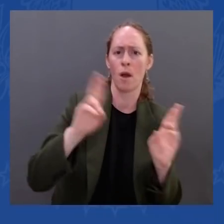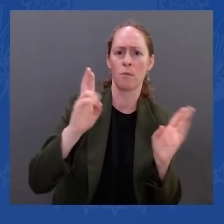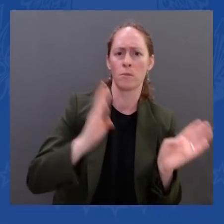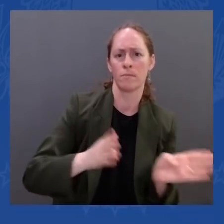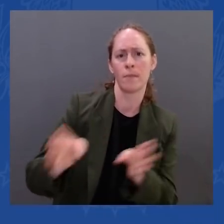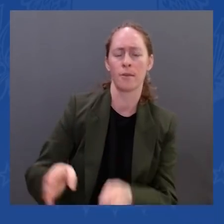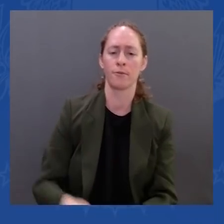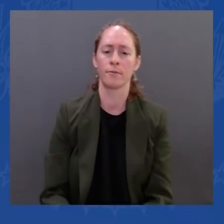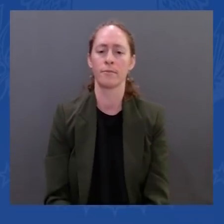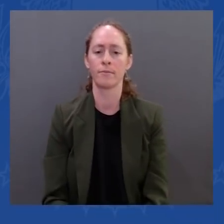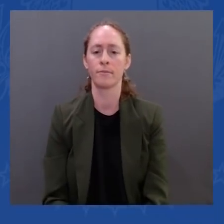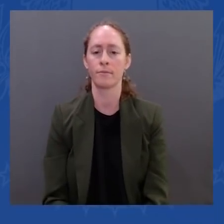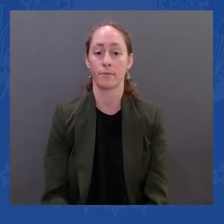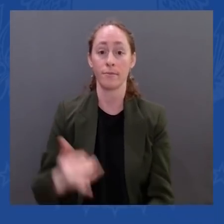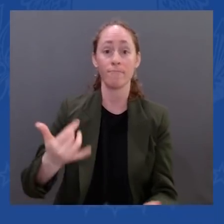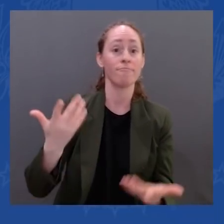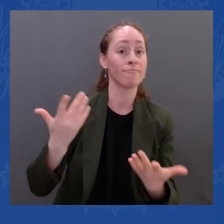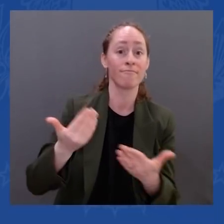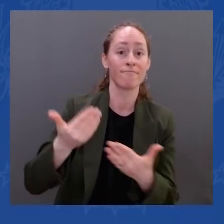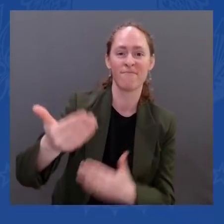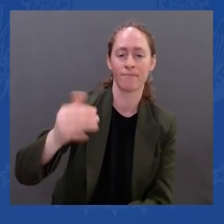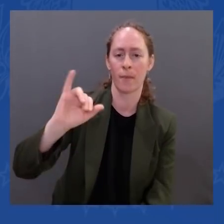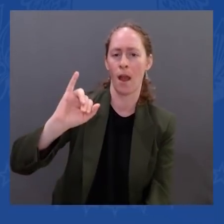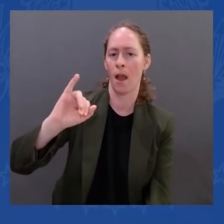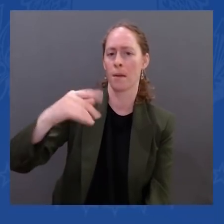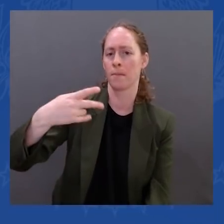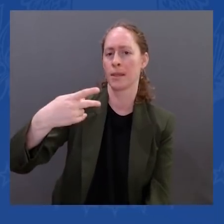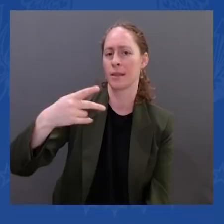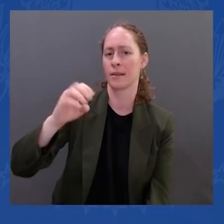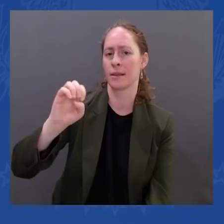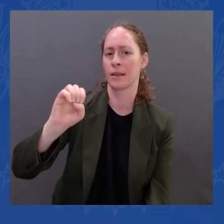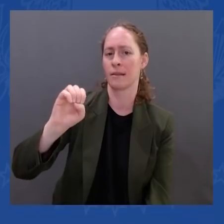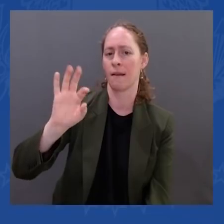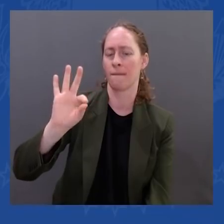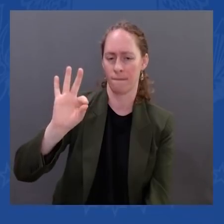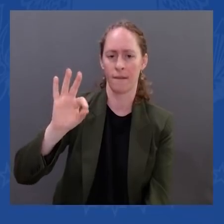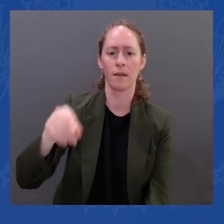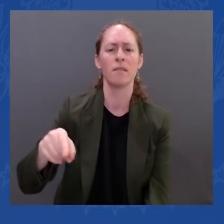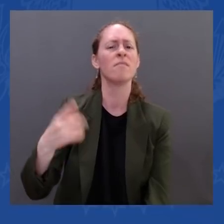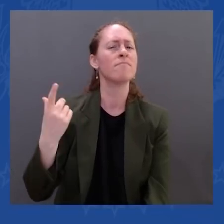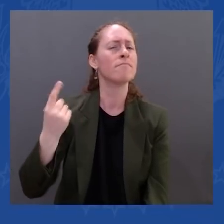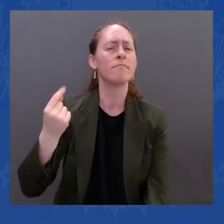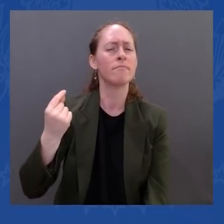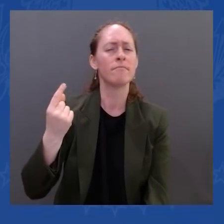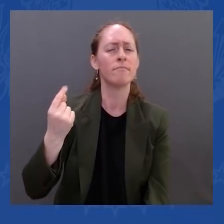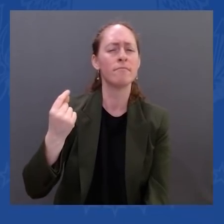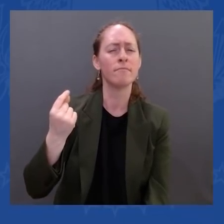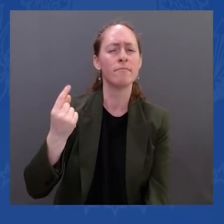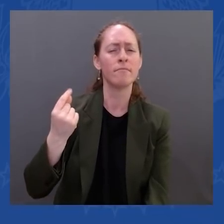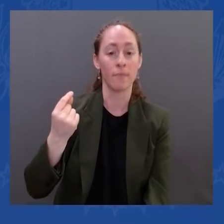our close friends and partners in the region on challenges that matter most to ensuring economic competitiveness